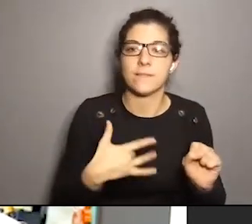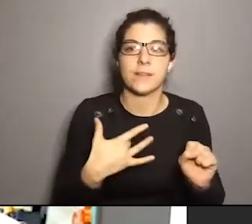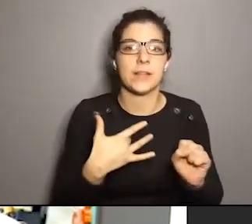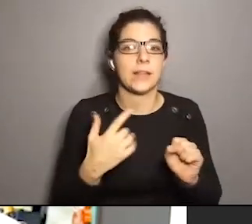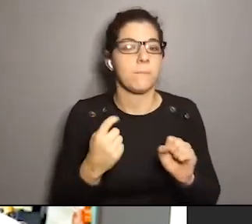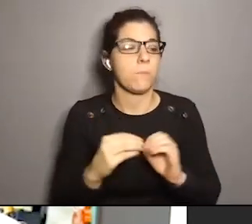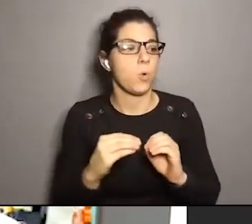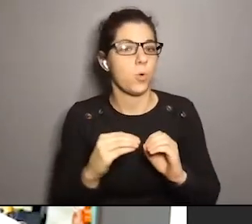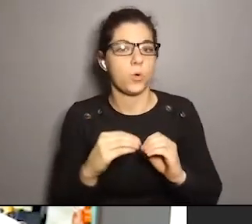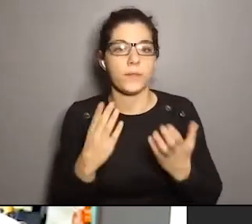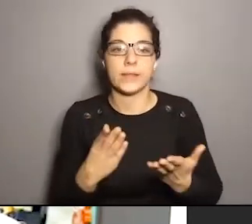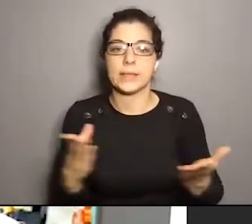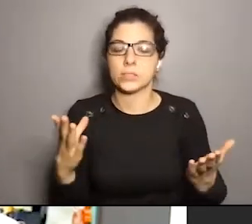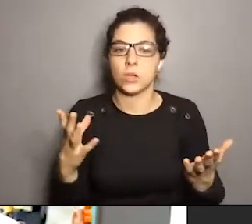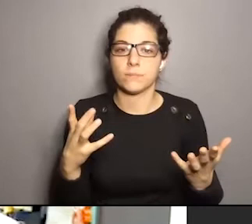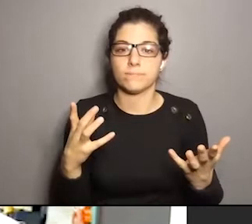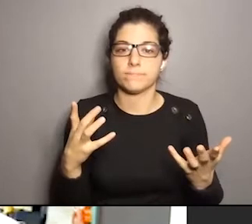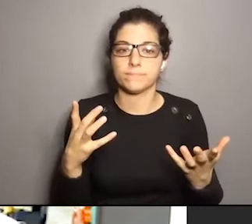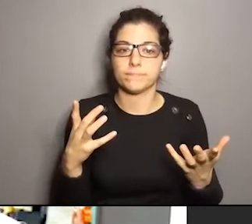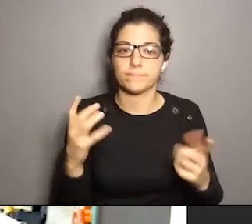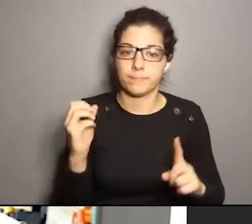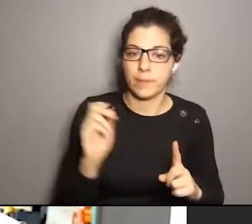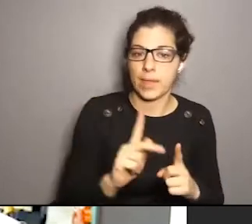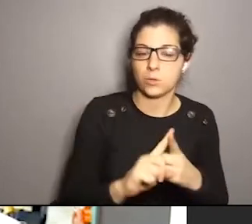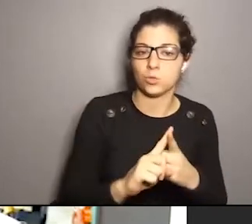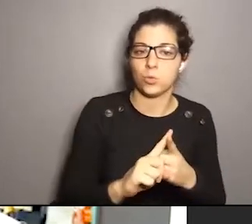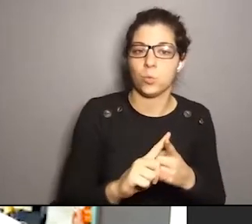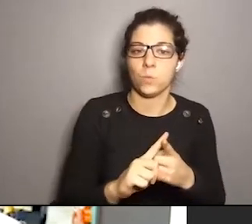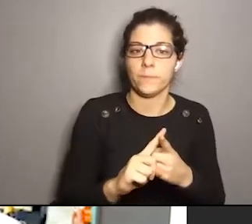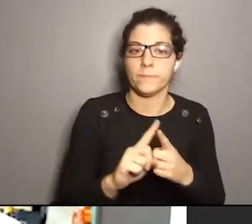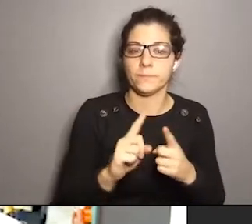like things are returning to what felt like normal before.